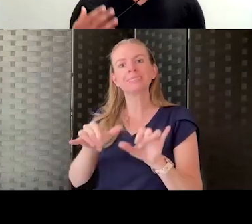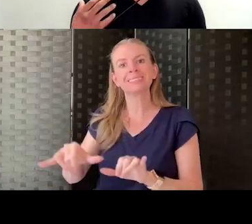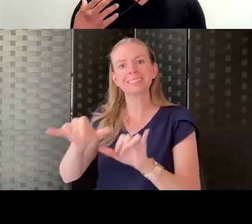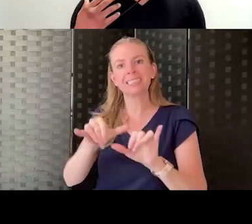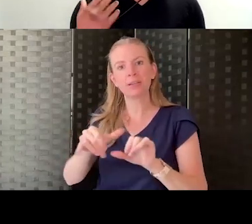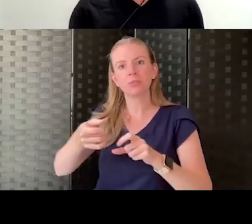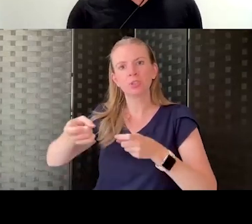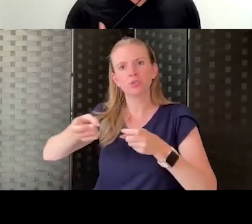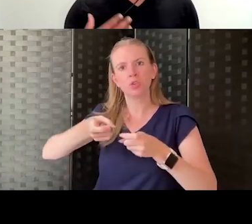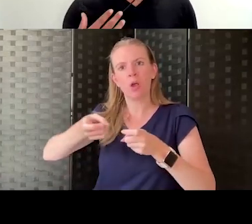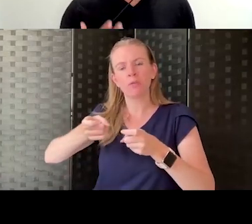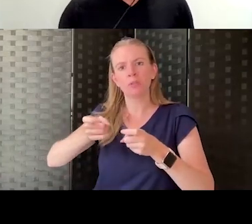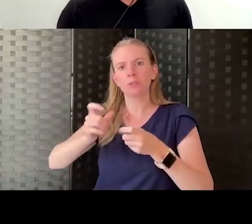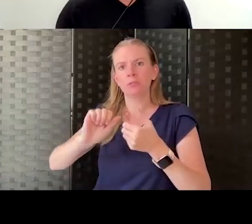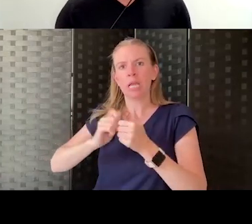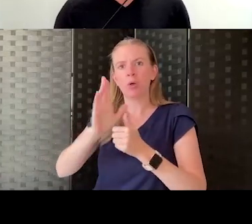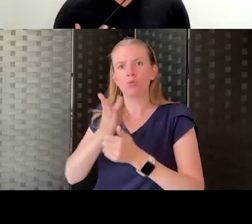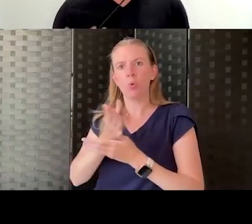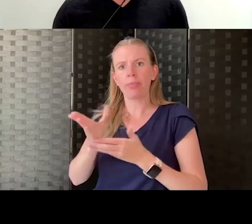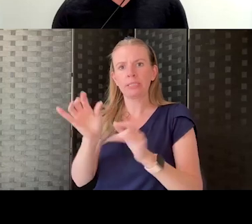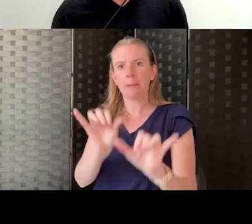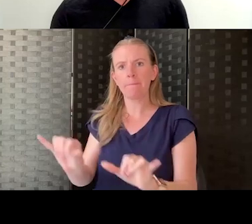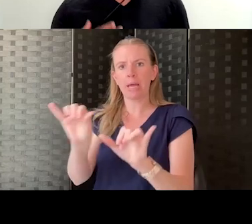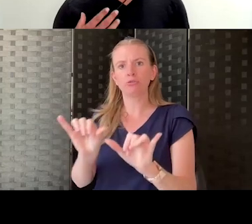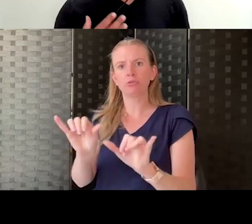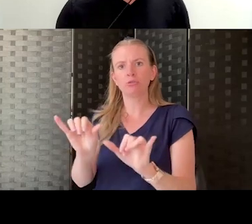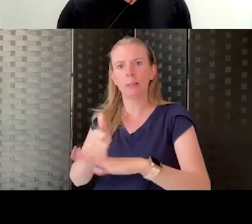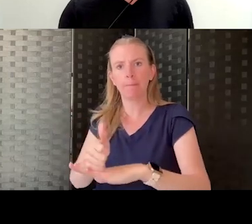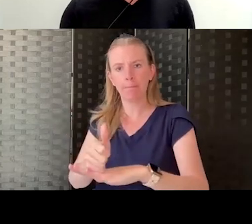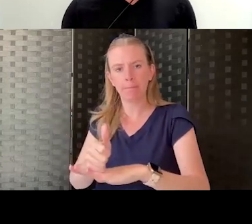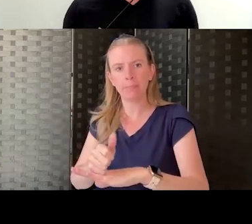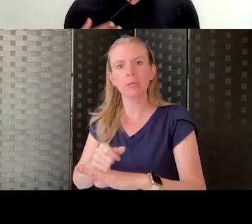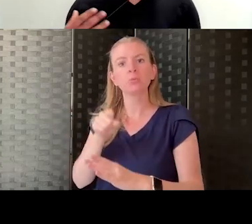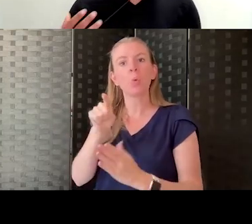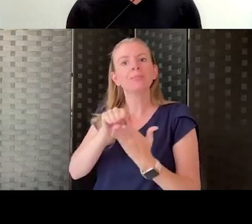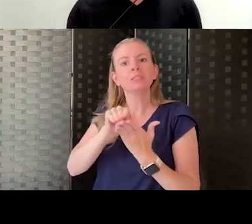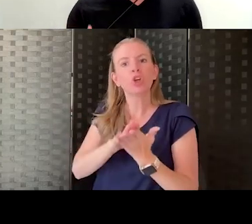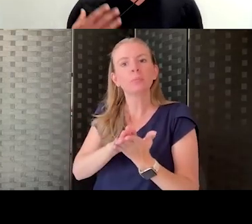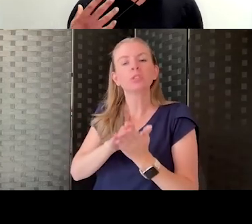way your components in your patterns are set up. This is the documentation the developers and